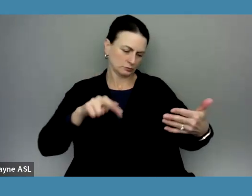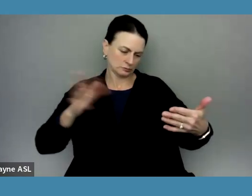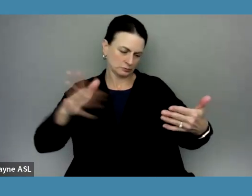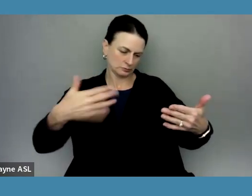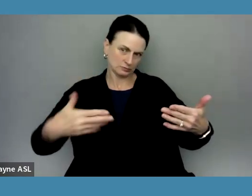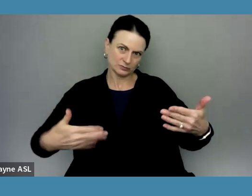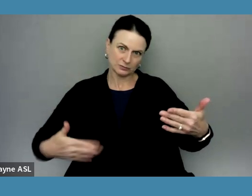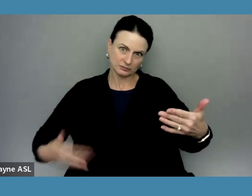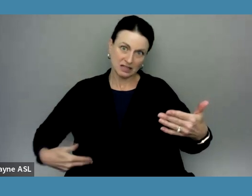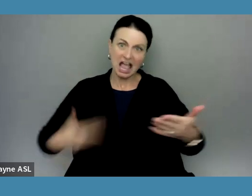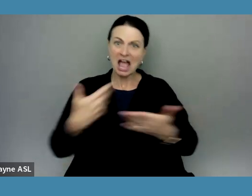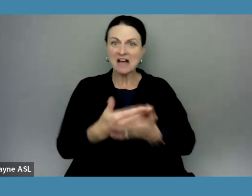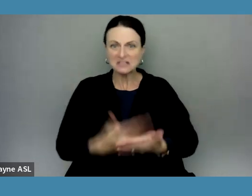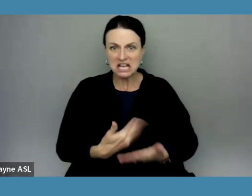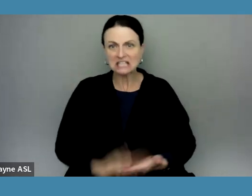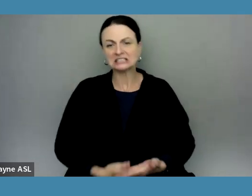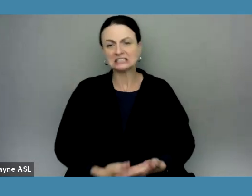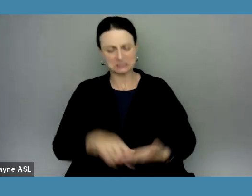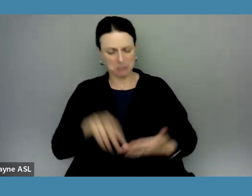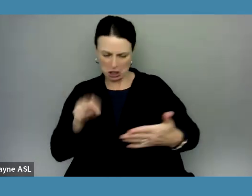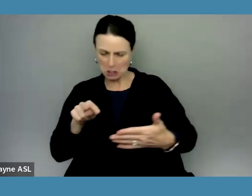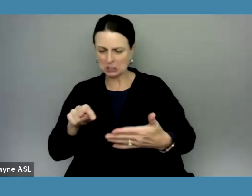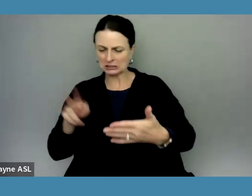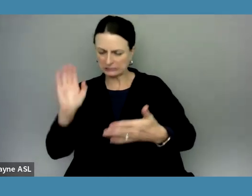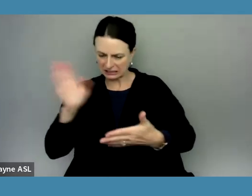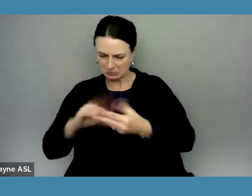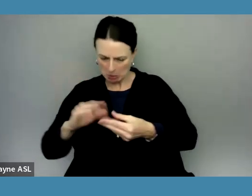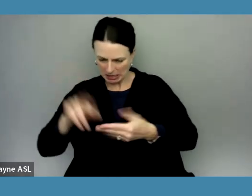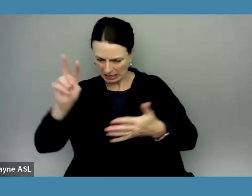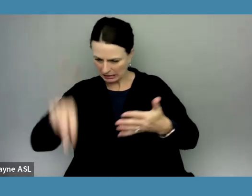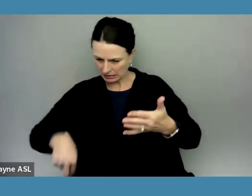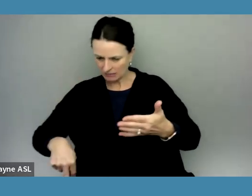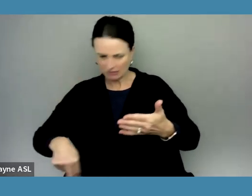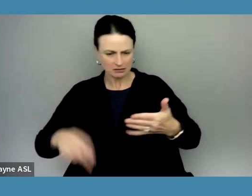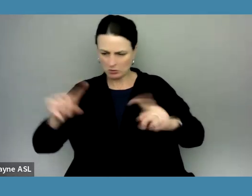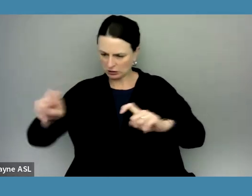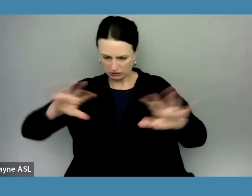go back through all the testimony, write their final order and issue it.